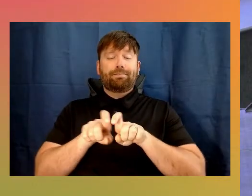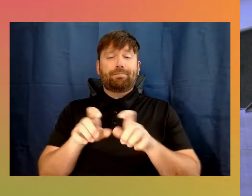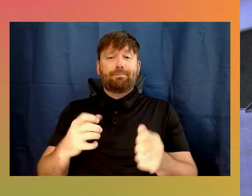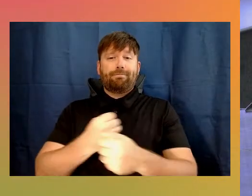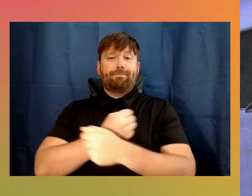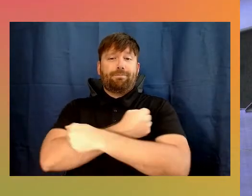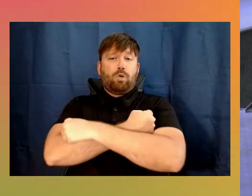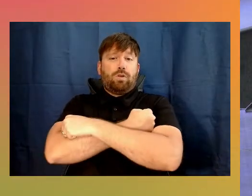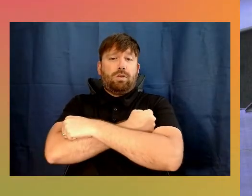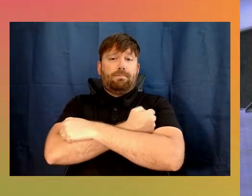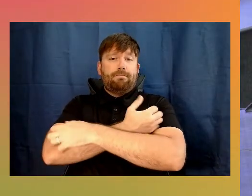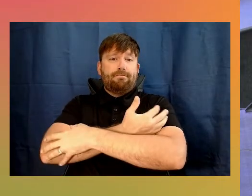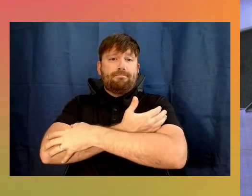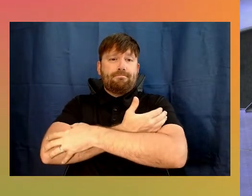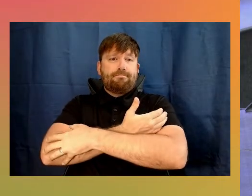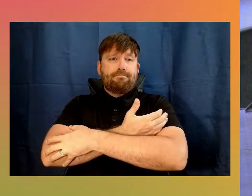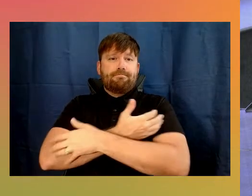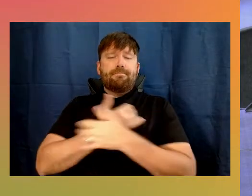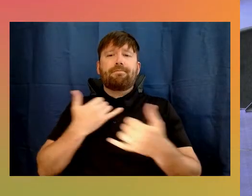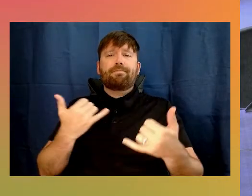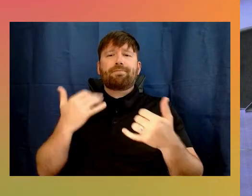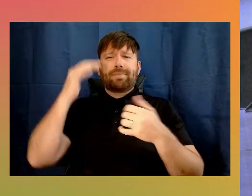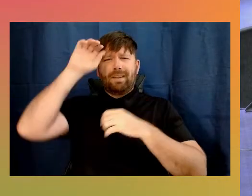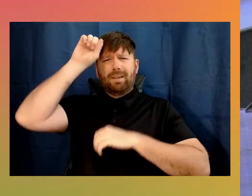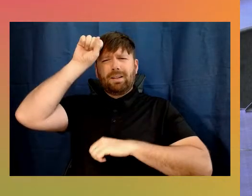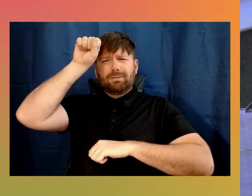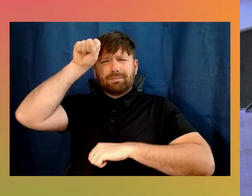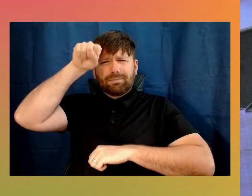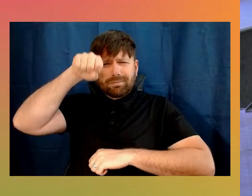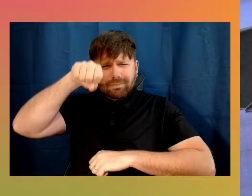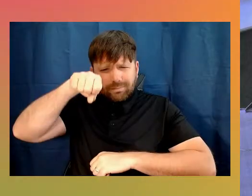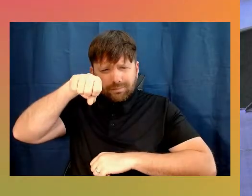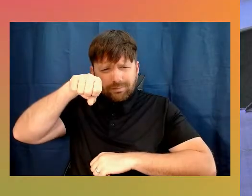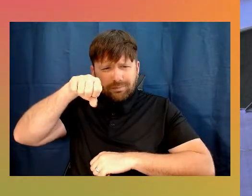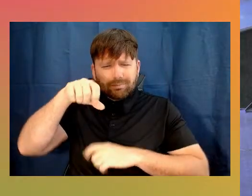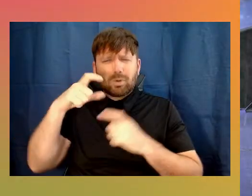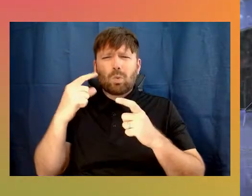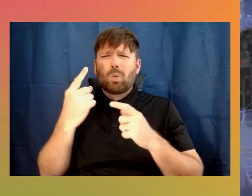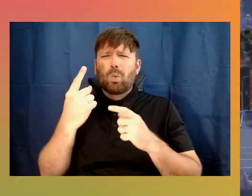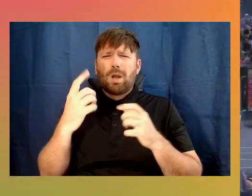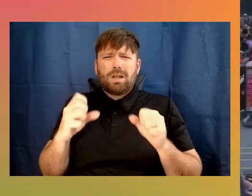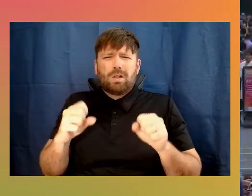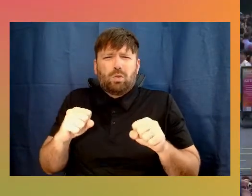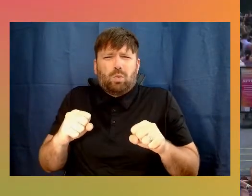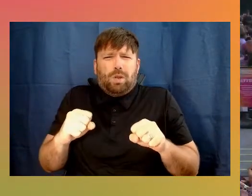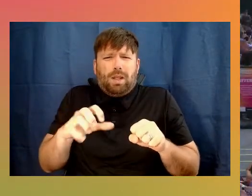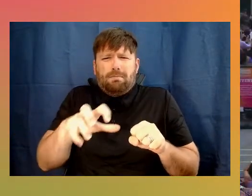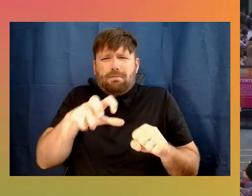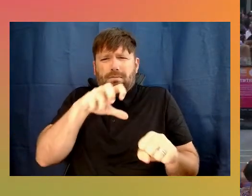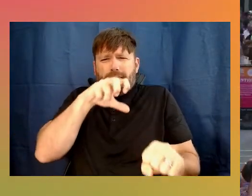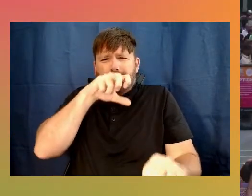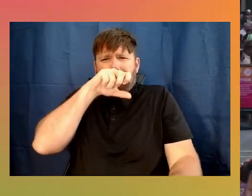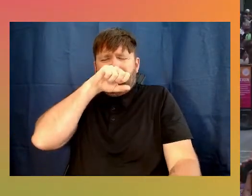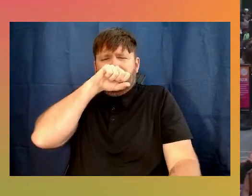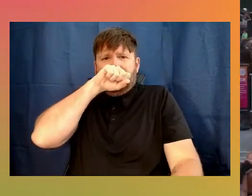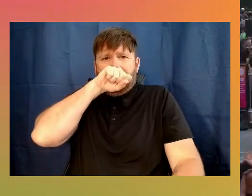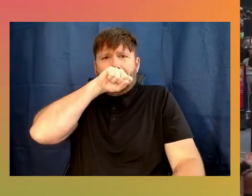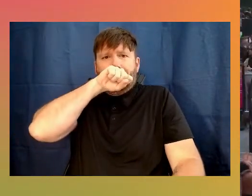THE KNEES HUG BACK IN TOWARDS THE CHEST.